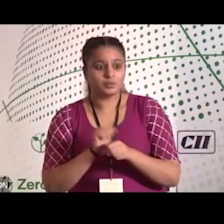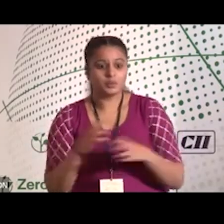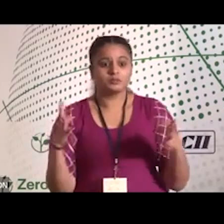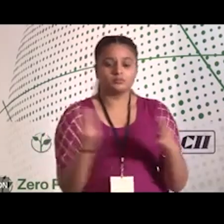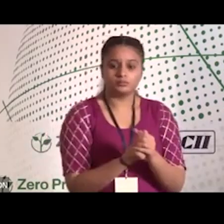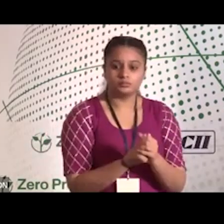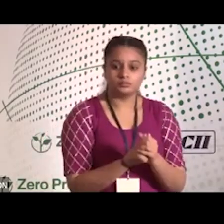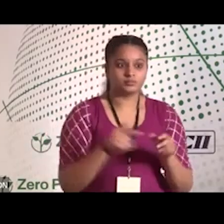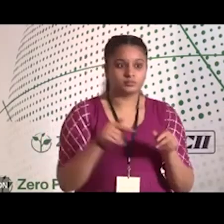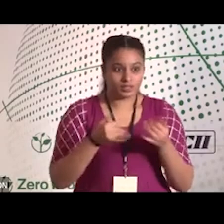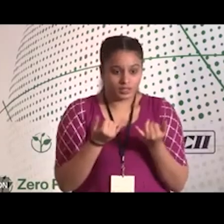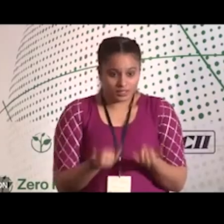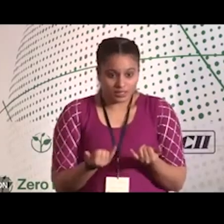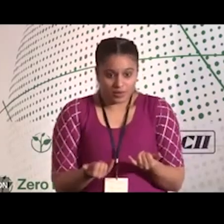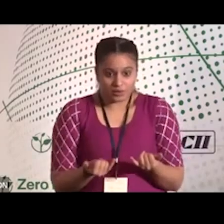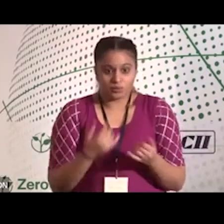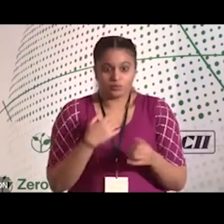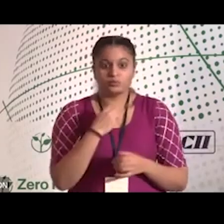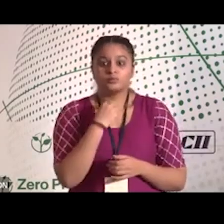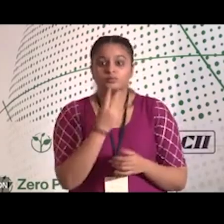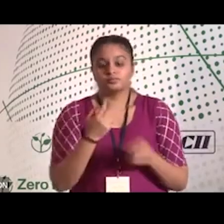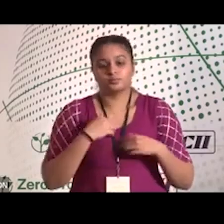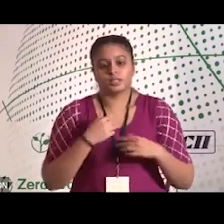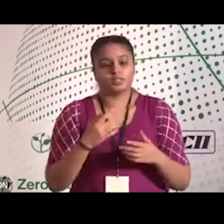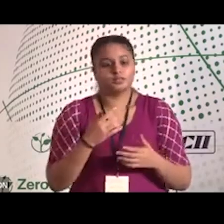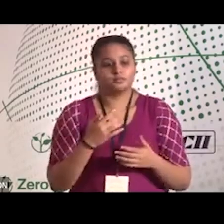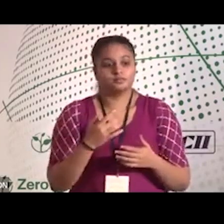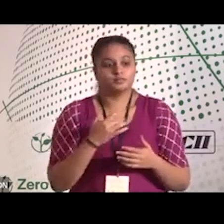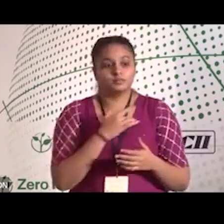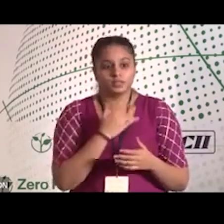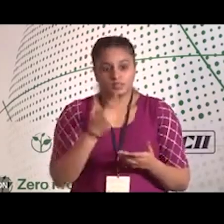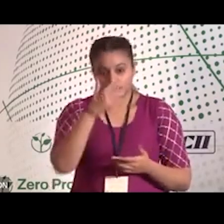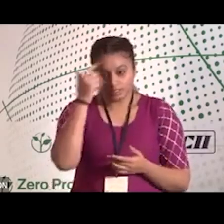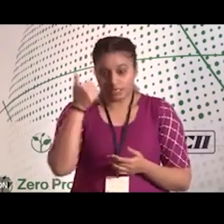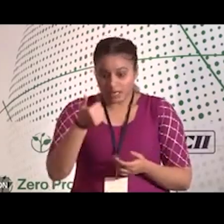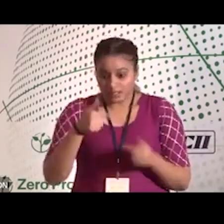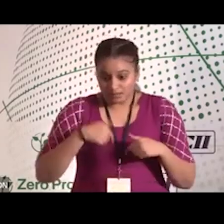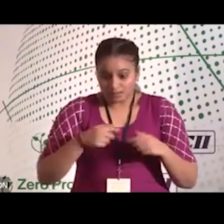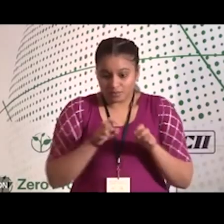So today, I'm so fortunate that I have a panel with the proposed